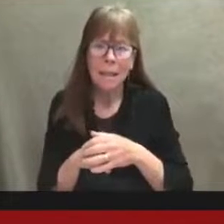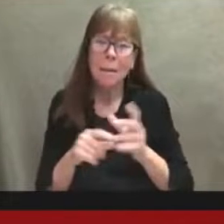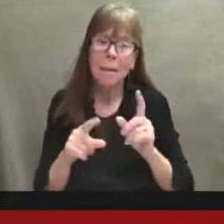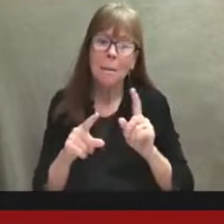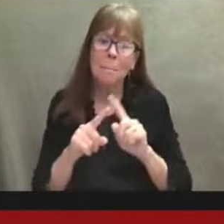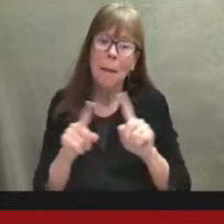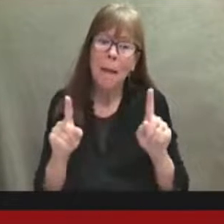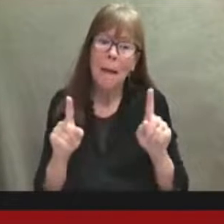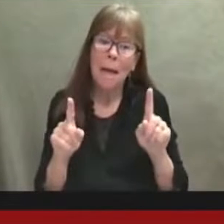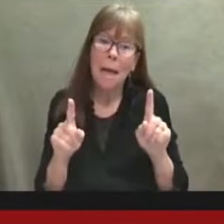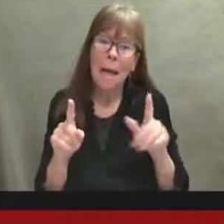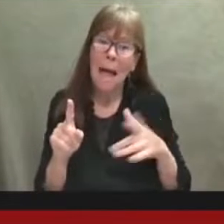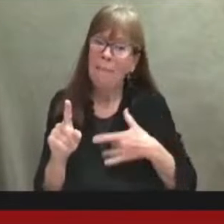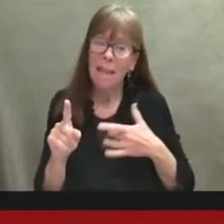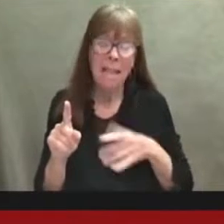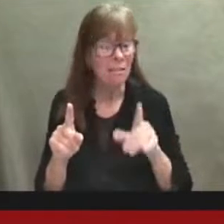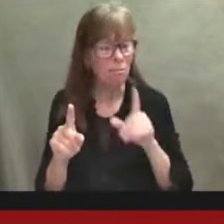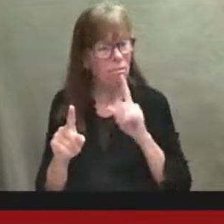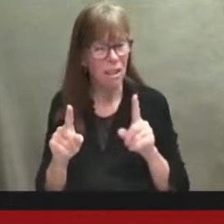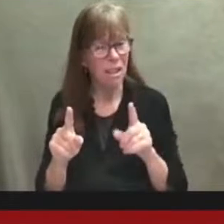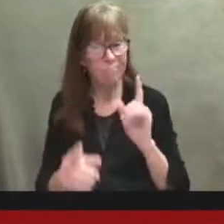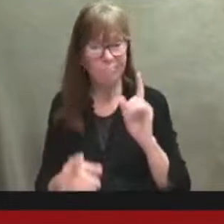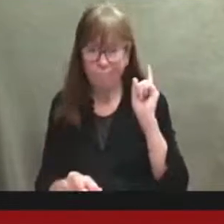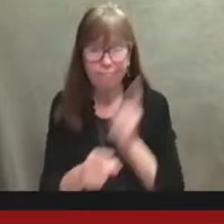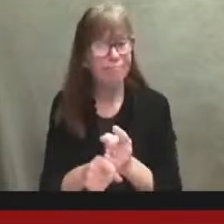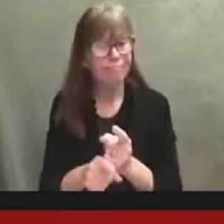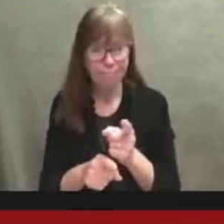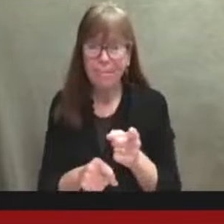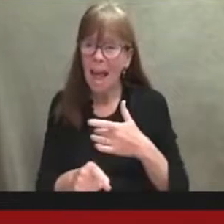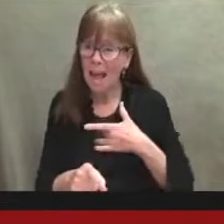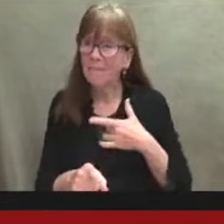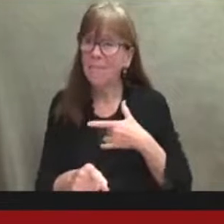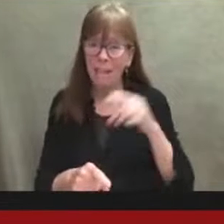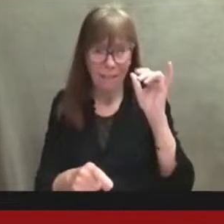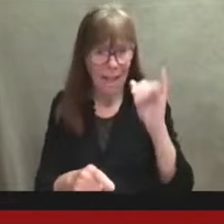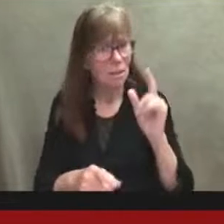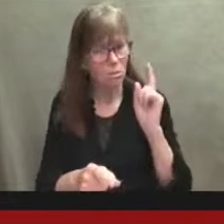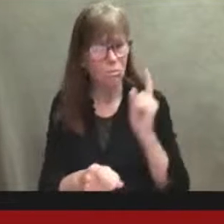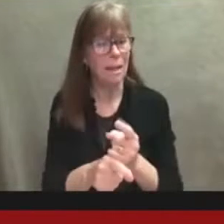spot on I think, in my opinion. So this is by Talia Lewis,